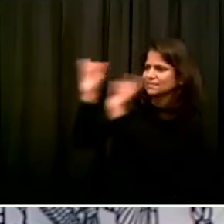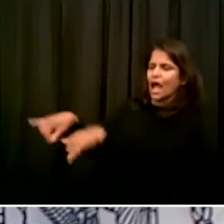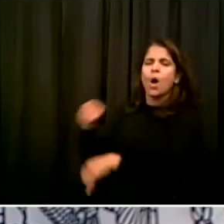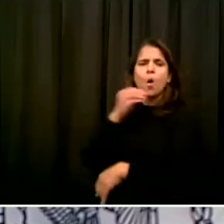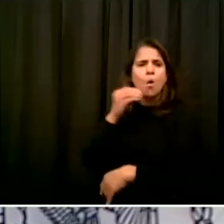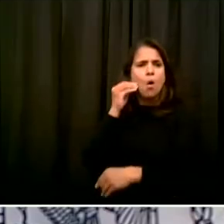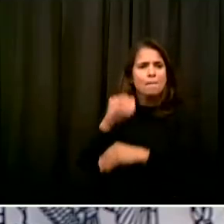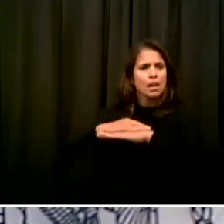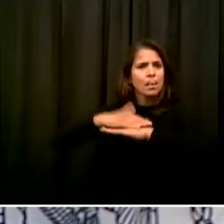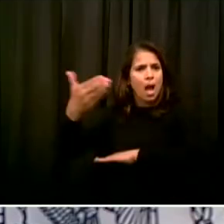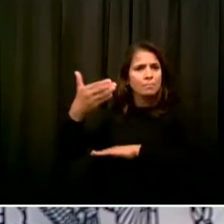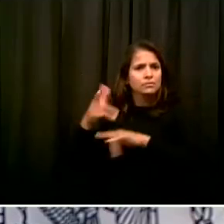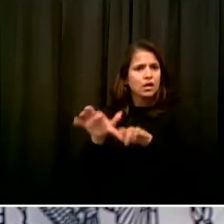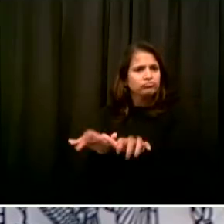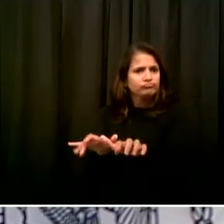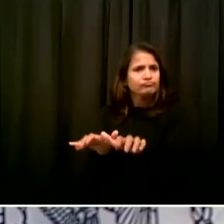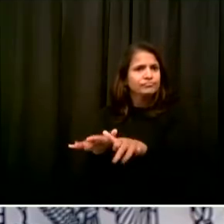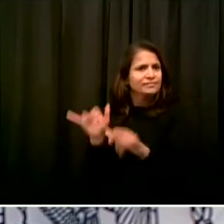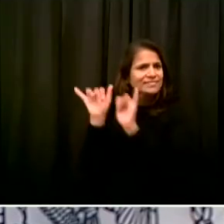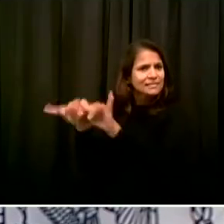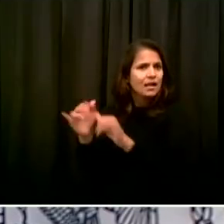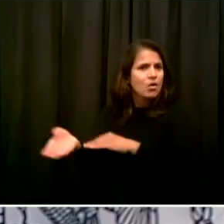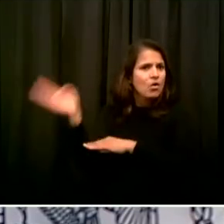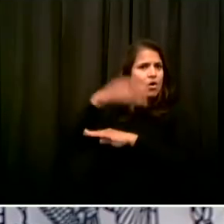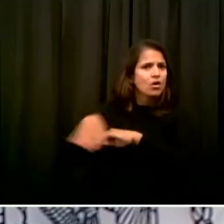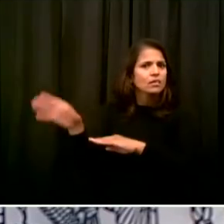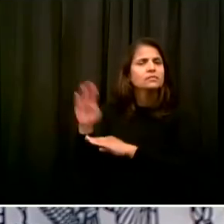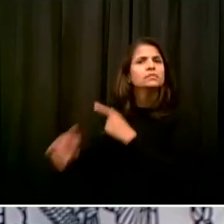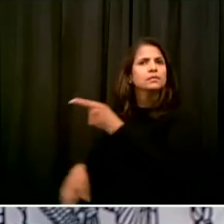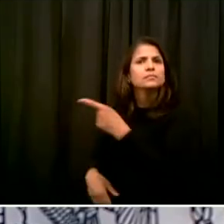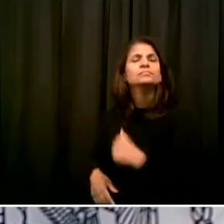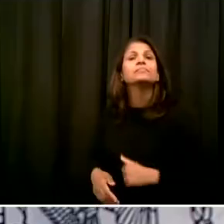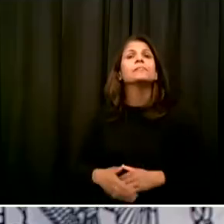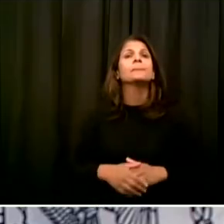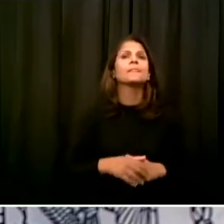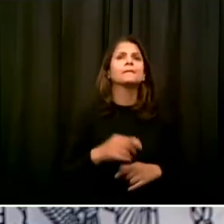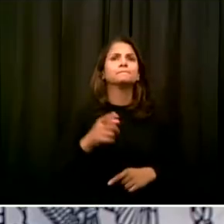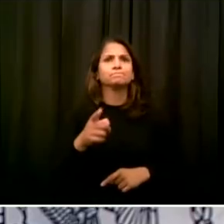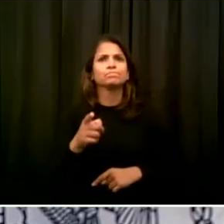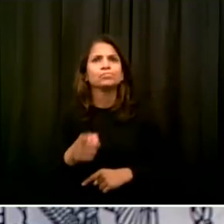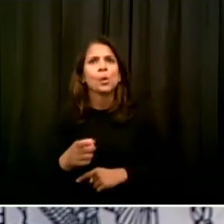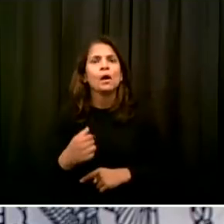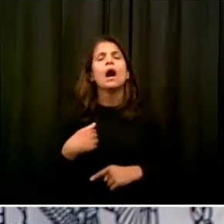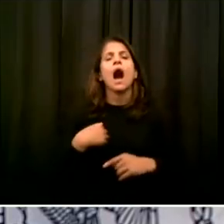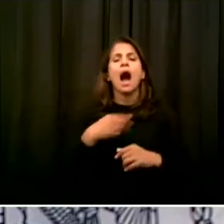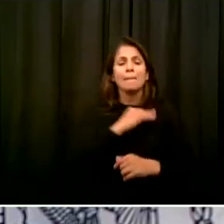ARE AT HOME? I WILL GIVE YOU THE COMMON